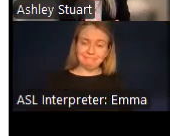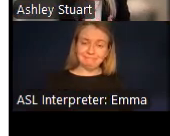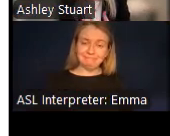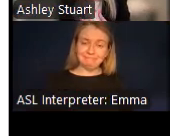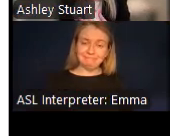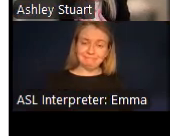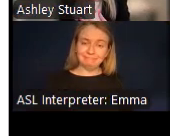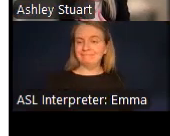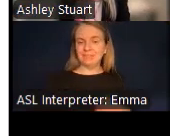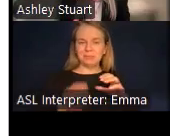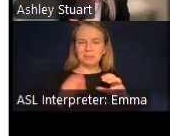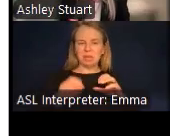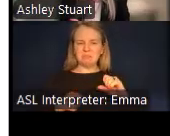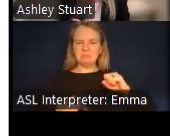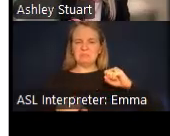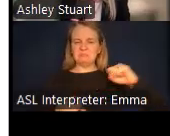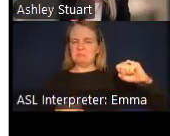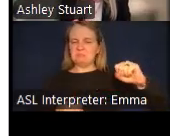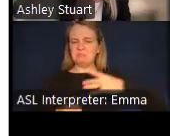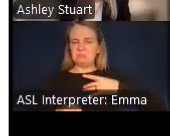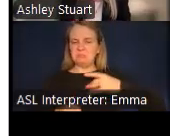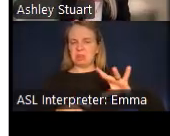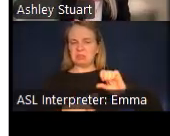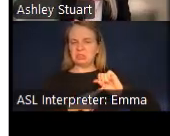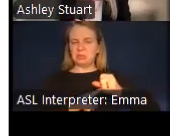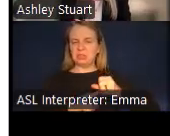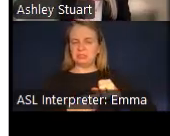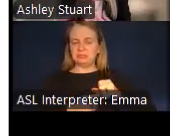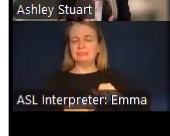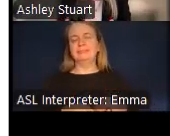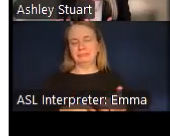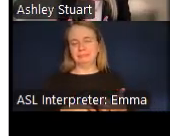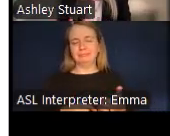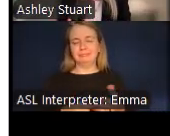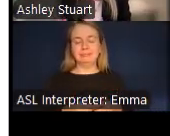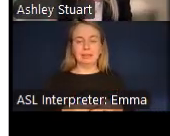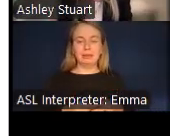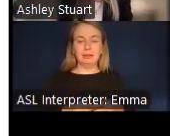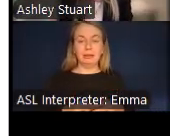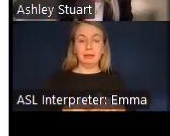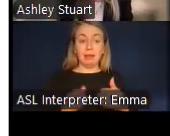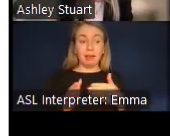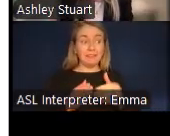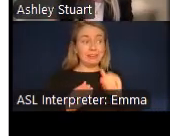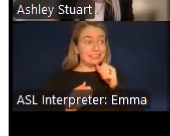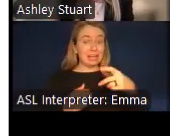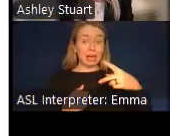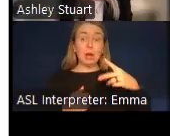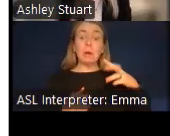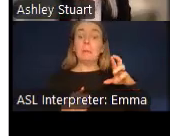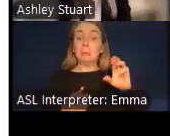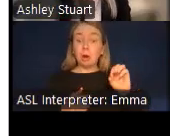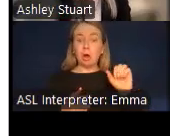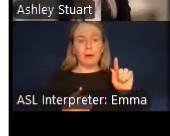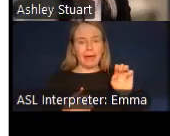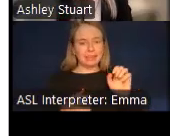acceptance of the particular situation. So it's often not a proactive behavior, though it can't be.